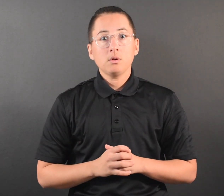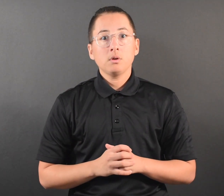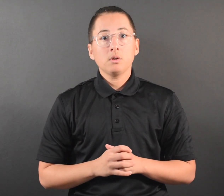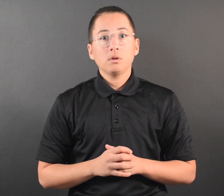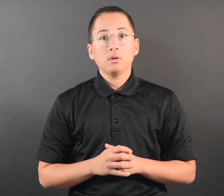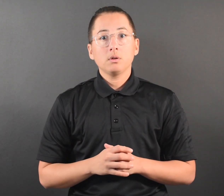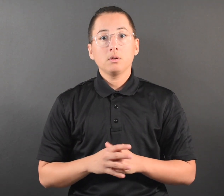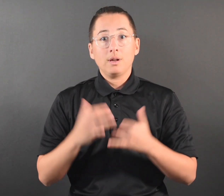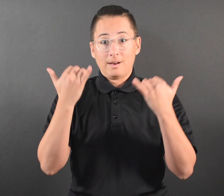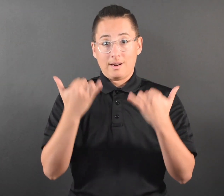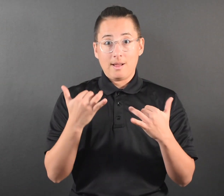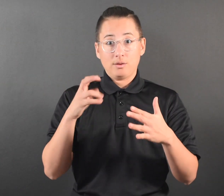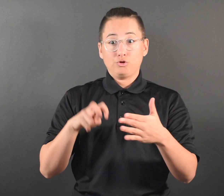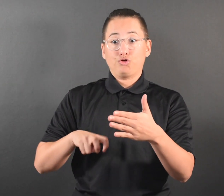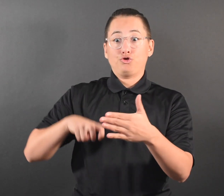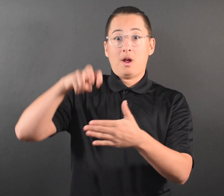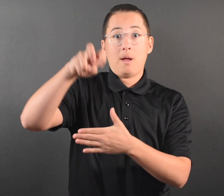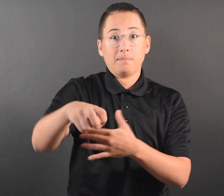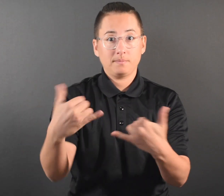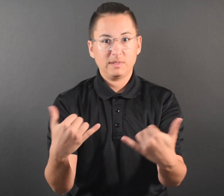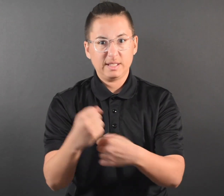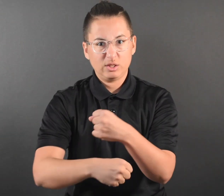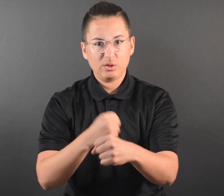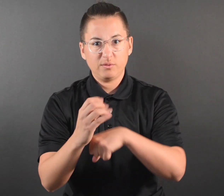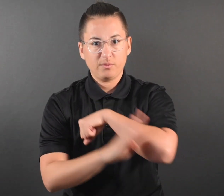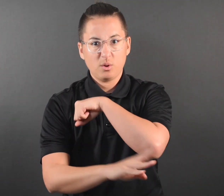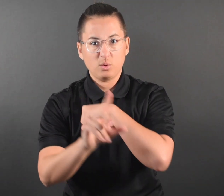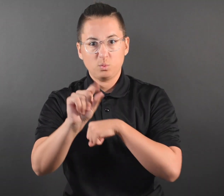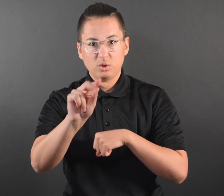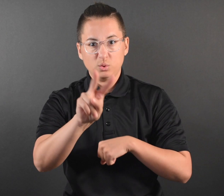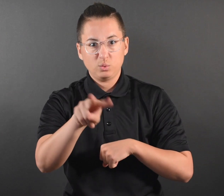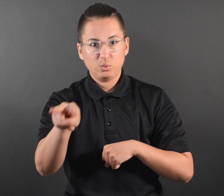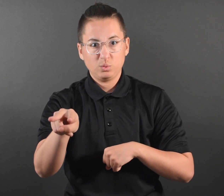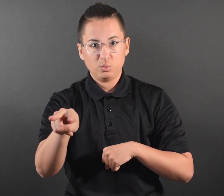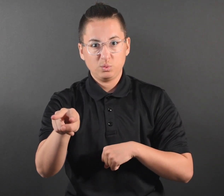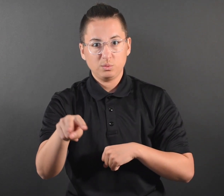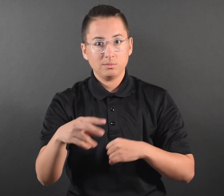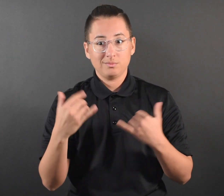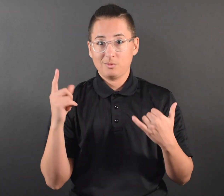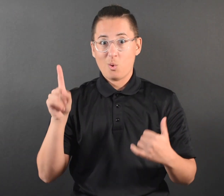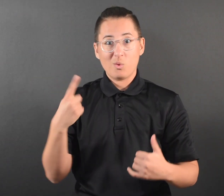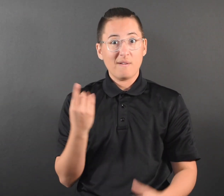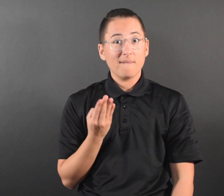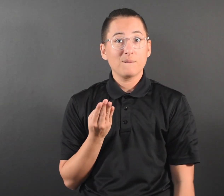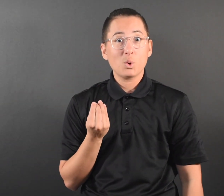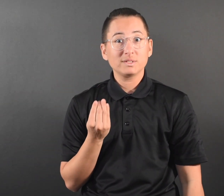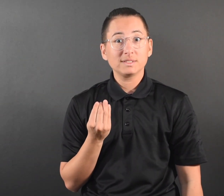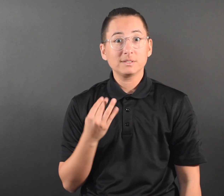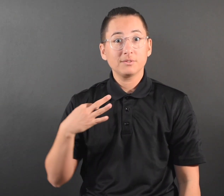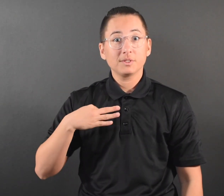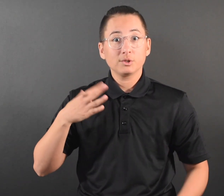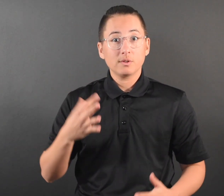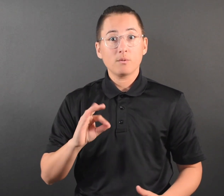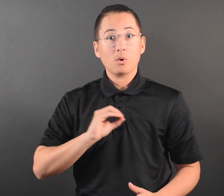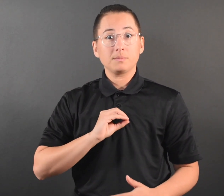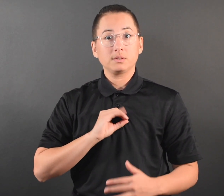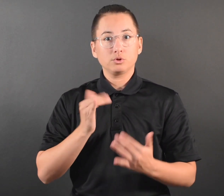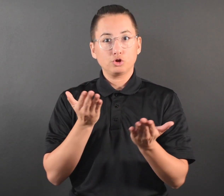Fast forward to the fall of 2022, and there are only 14 volunteer ombudsmen serving